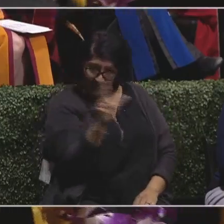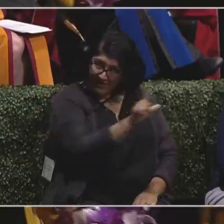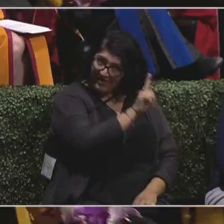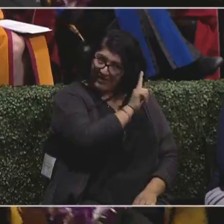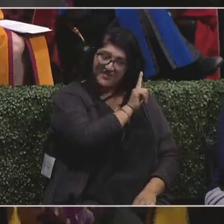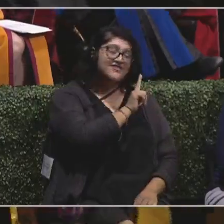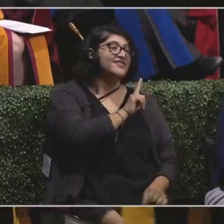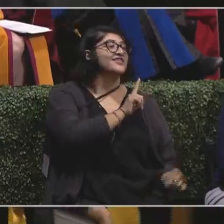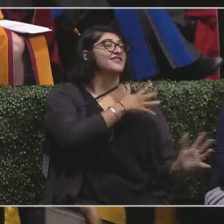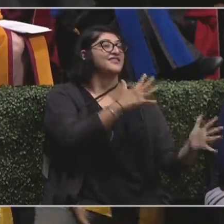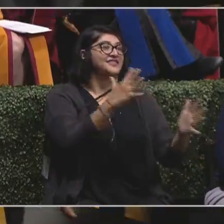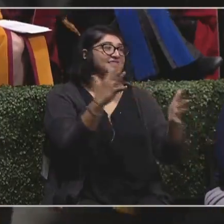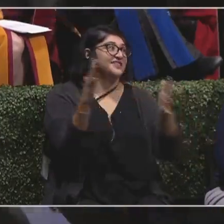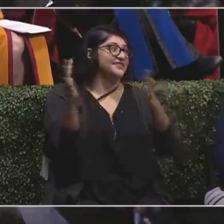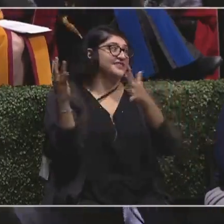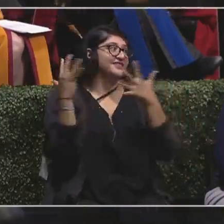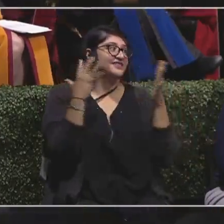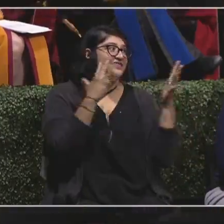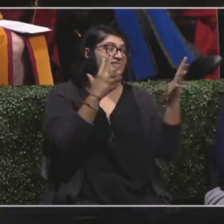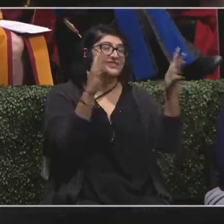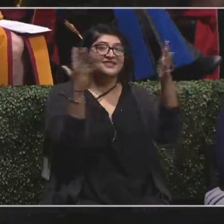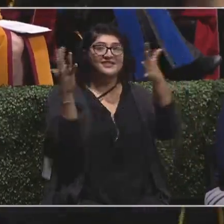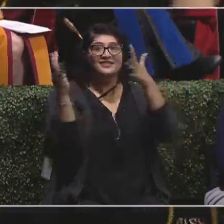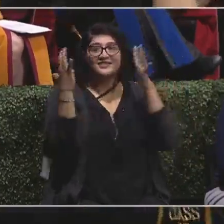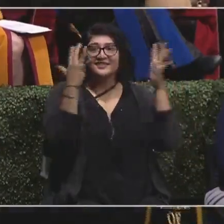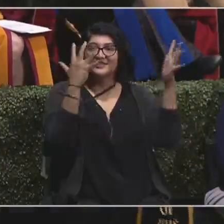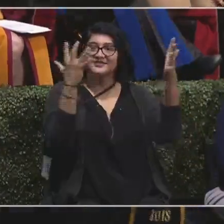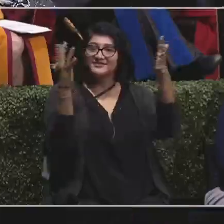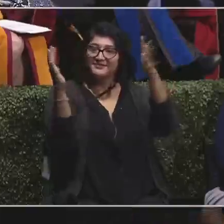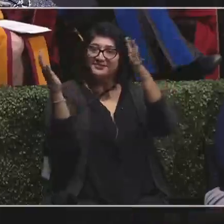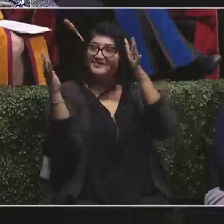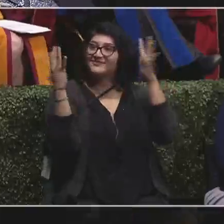QUALIFY WITH ALL THE RIGHT, PRIVILEGES AND HONORS PERTAINING THERETO.